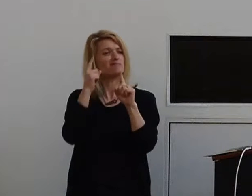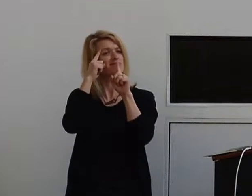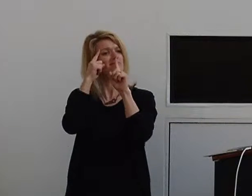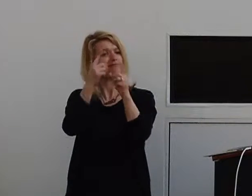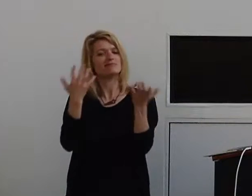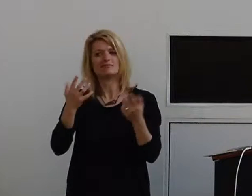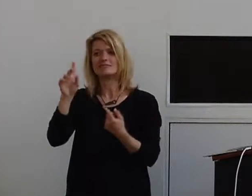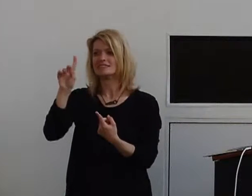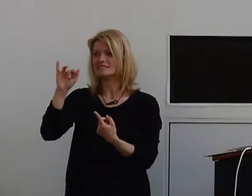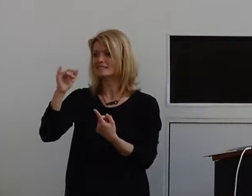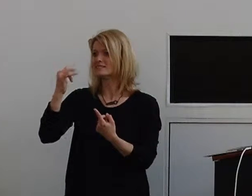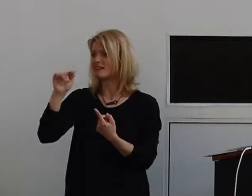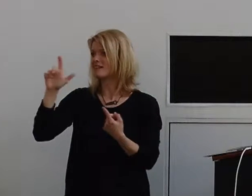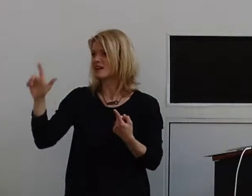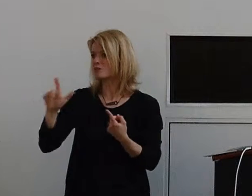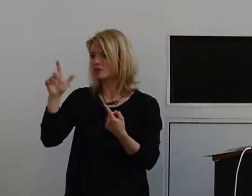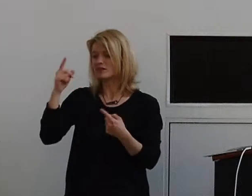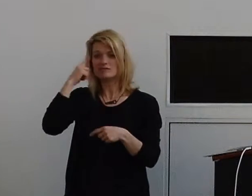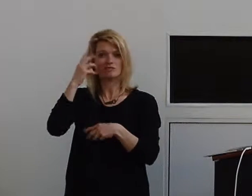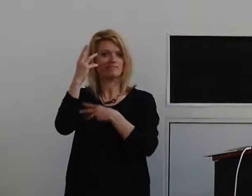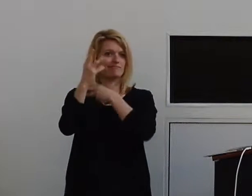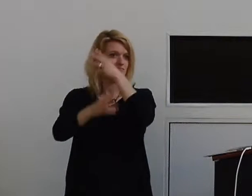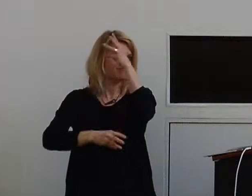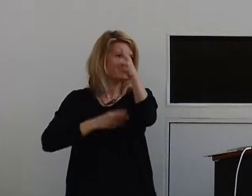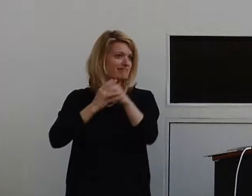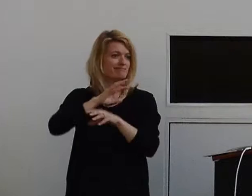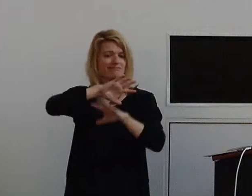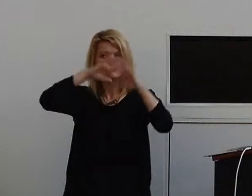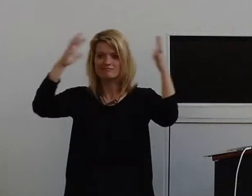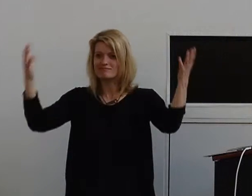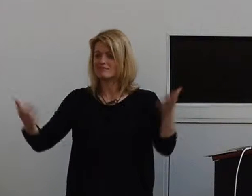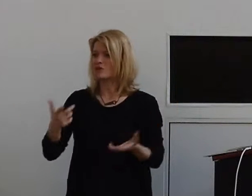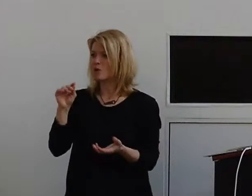and build a digital library for the world. So our findings on bilingualism